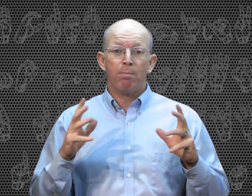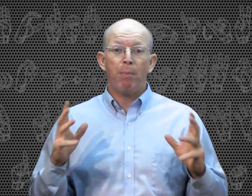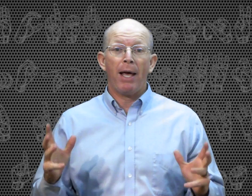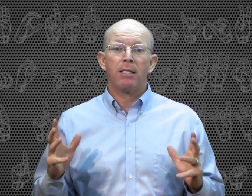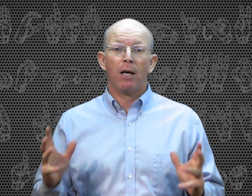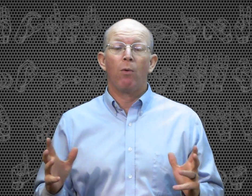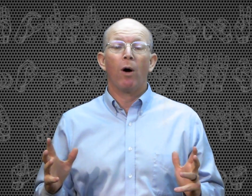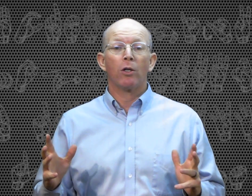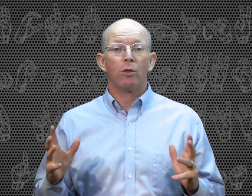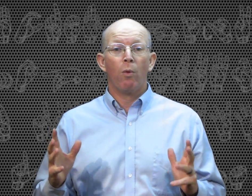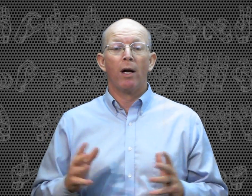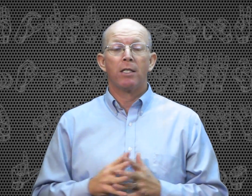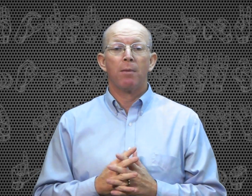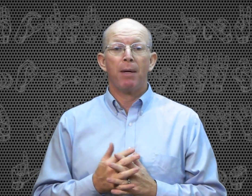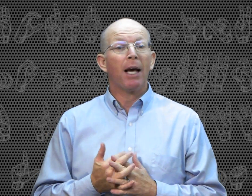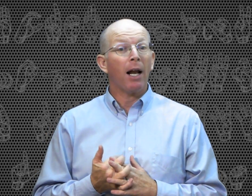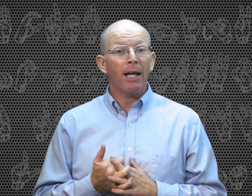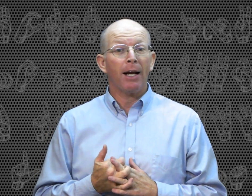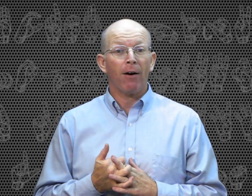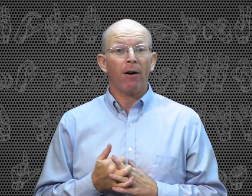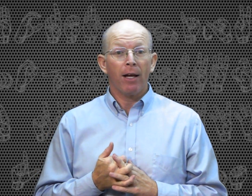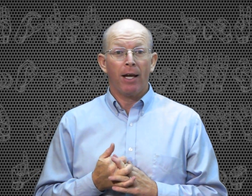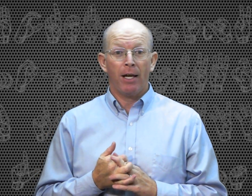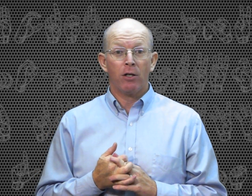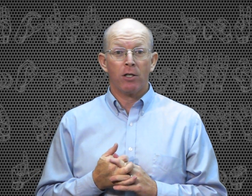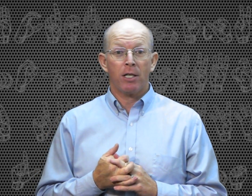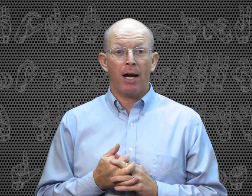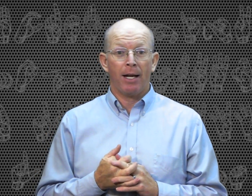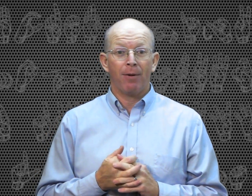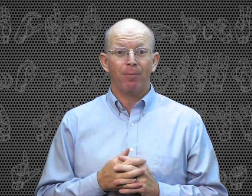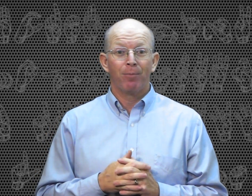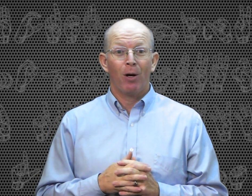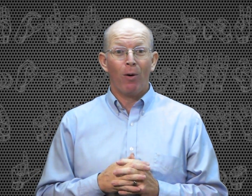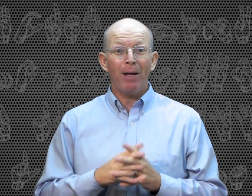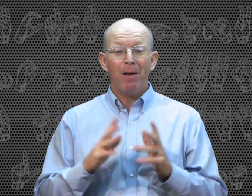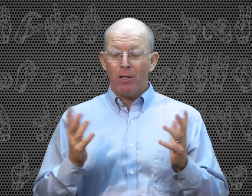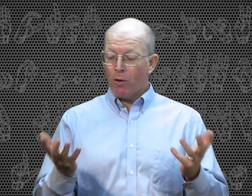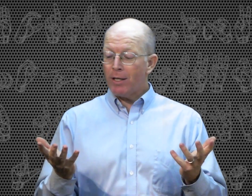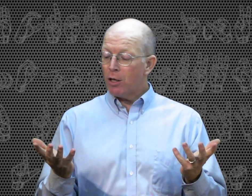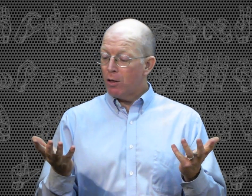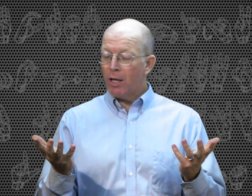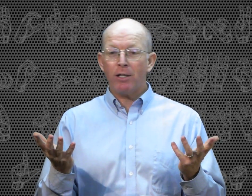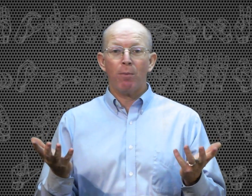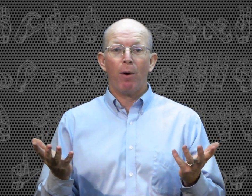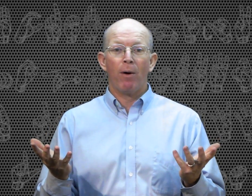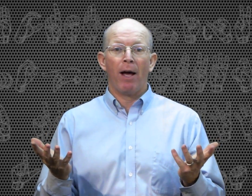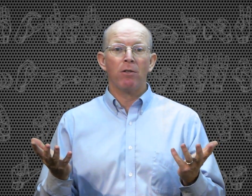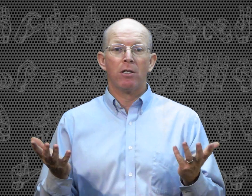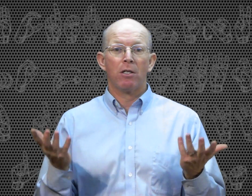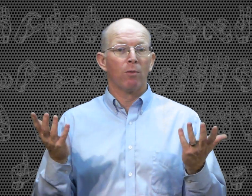or just basic words, you want to be clear in your signing. OK? So that is your pronouns.